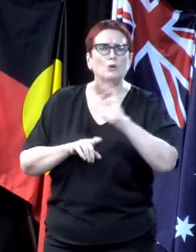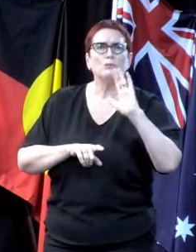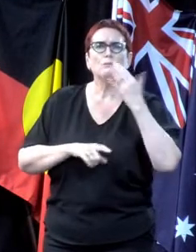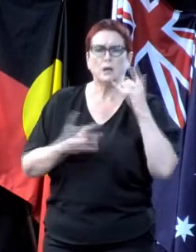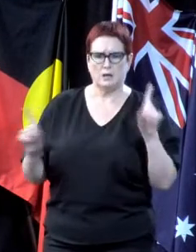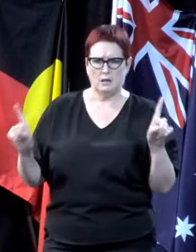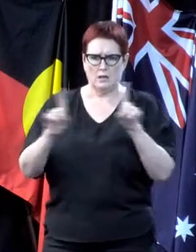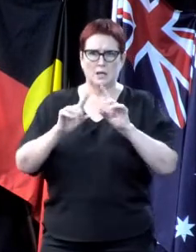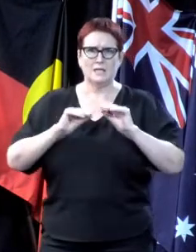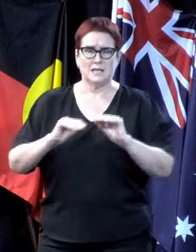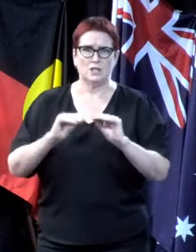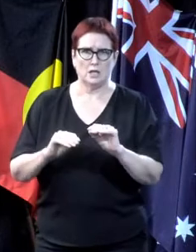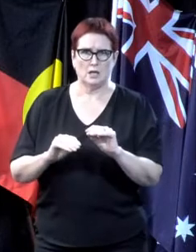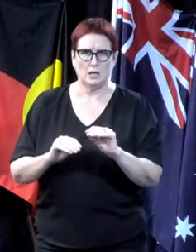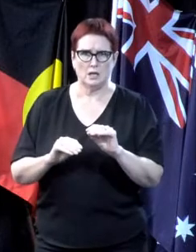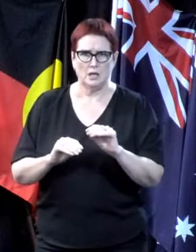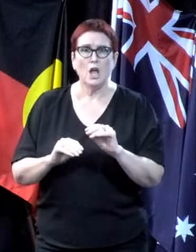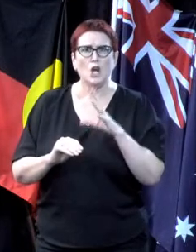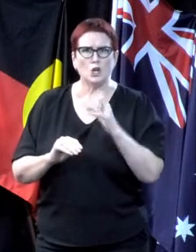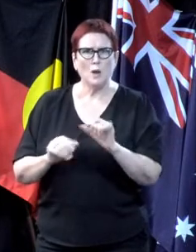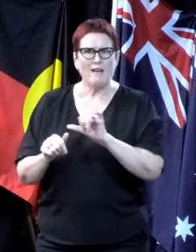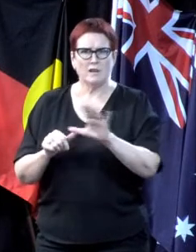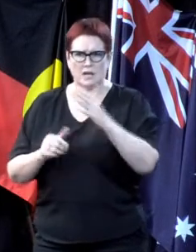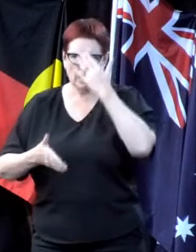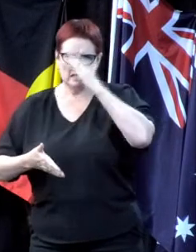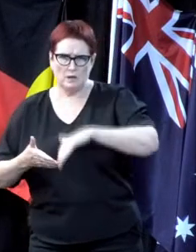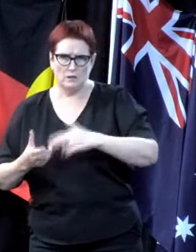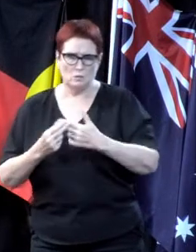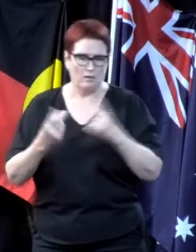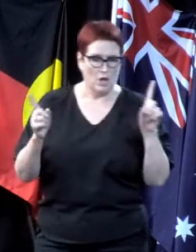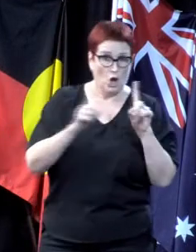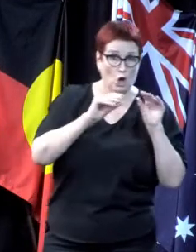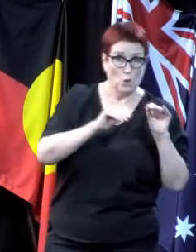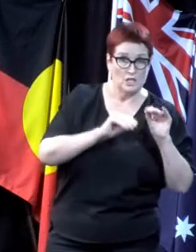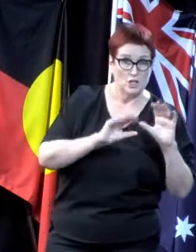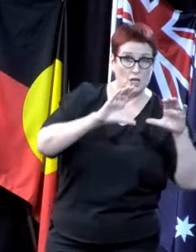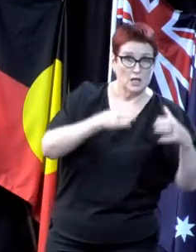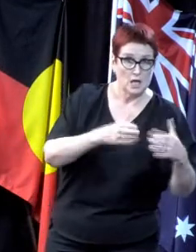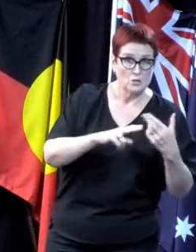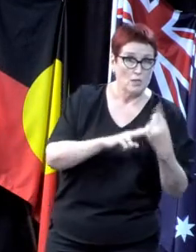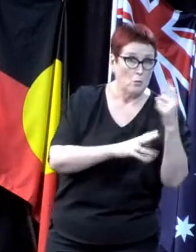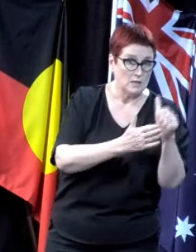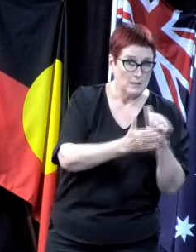comparison experience between a co-teaching class on a subject and a class that wasn’t cotaught.